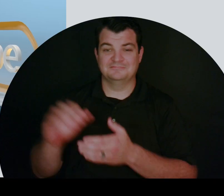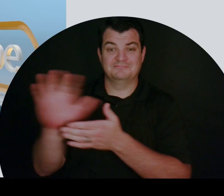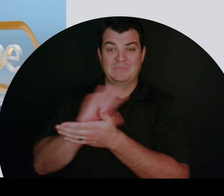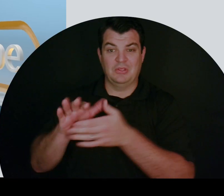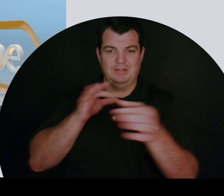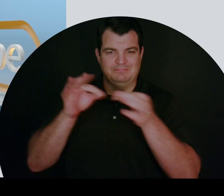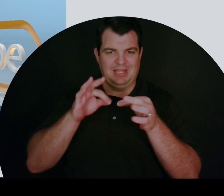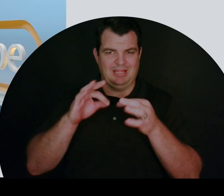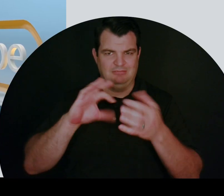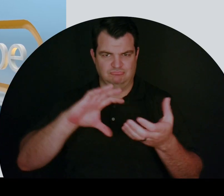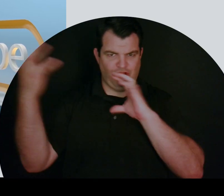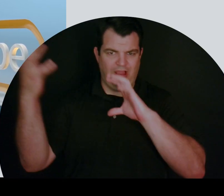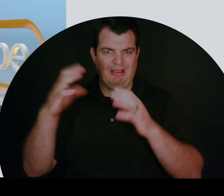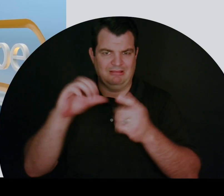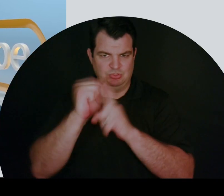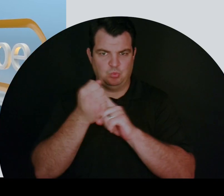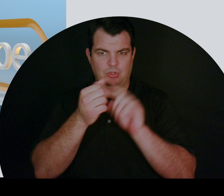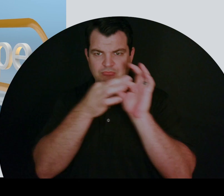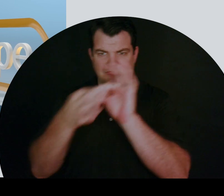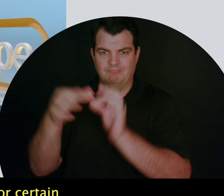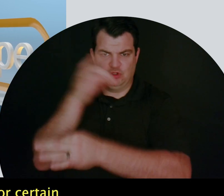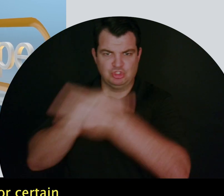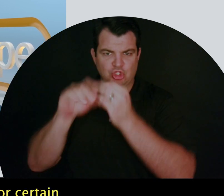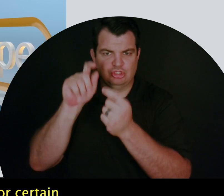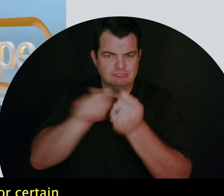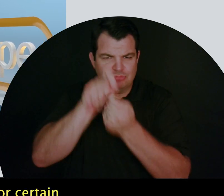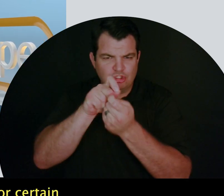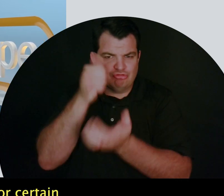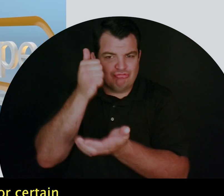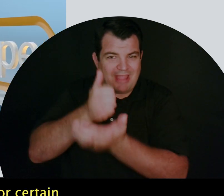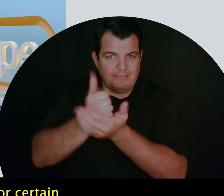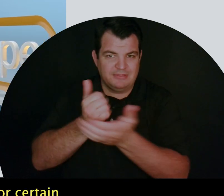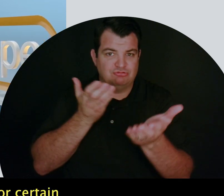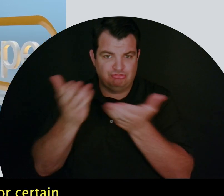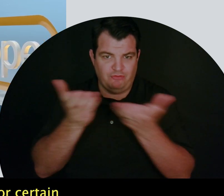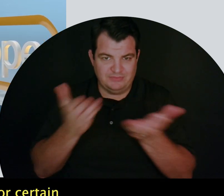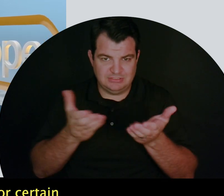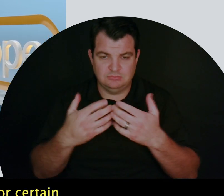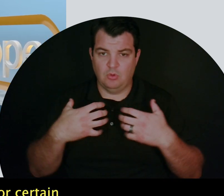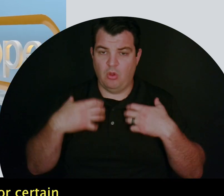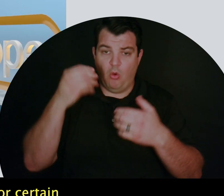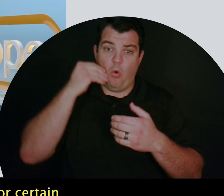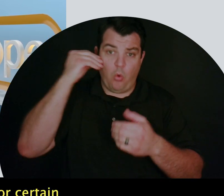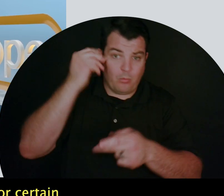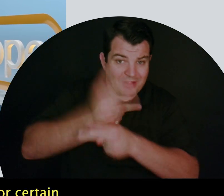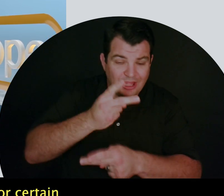This video explains the crime related expenses OVS may reimburse for certain rehabilitation services,